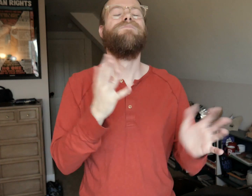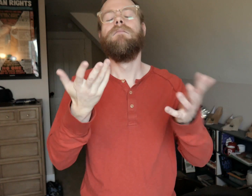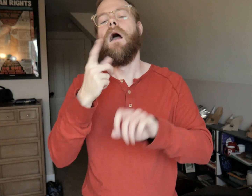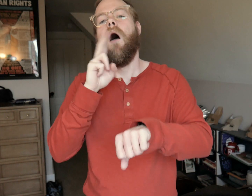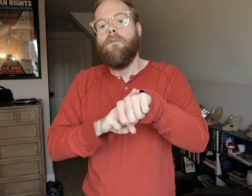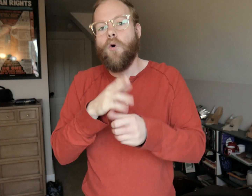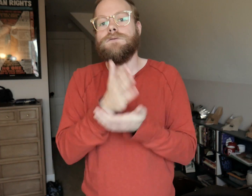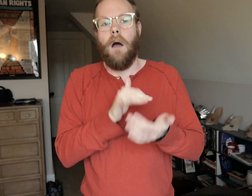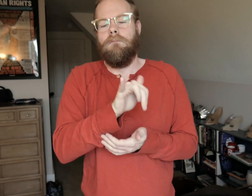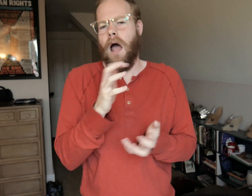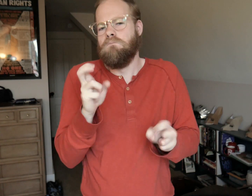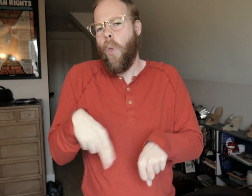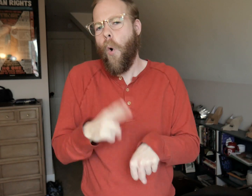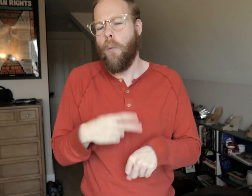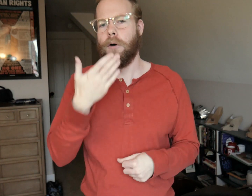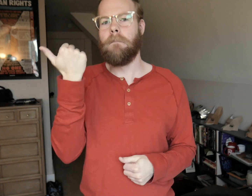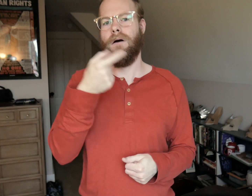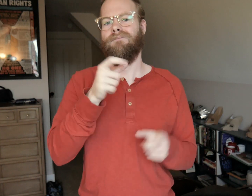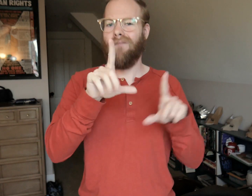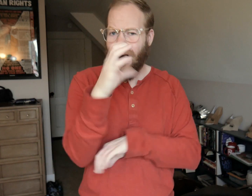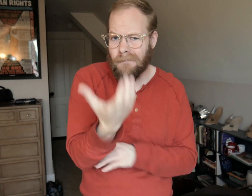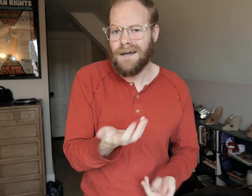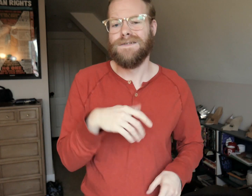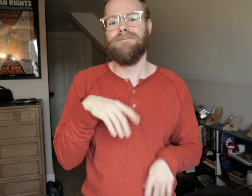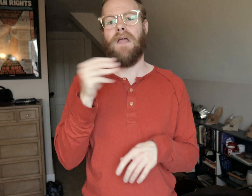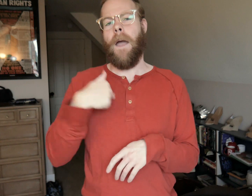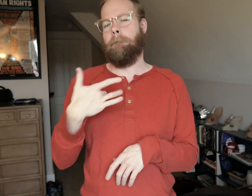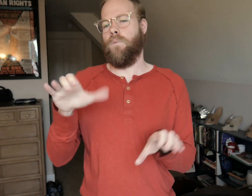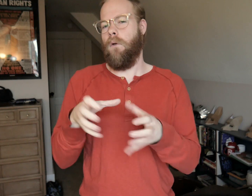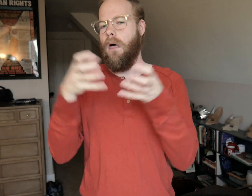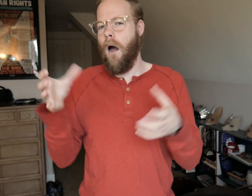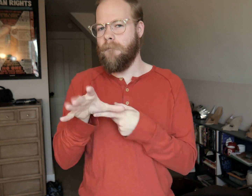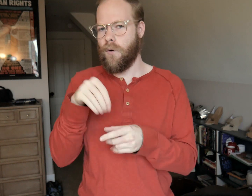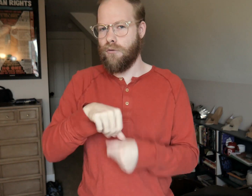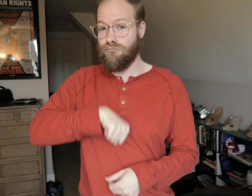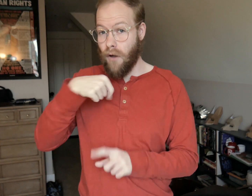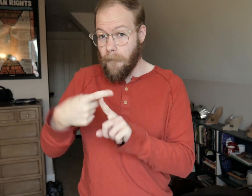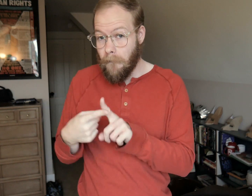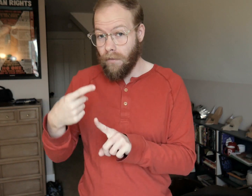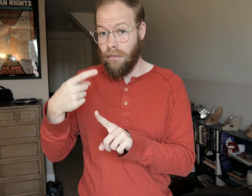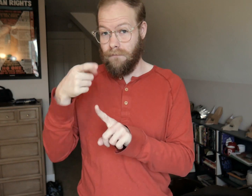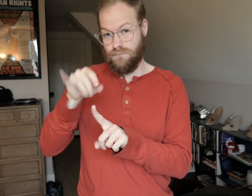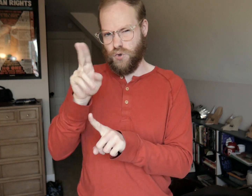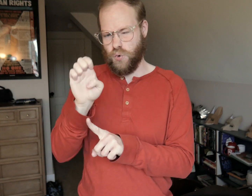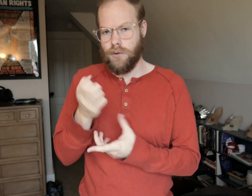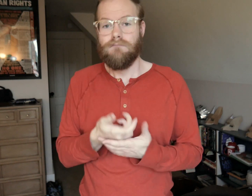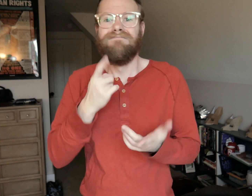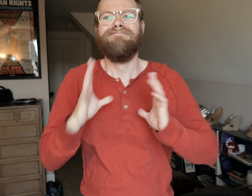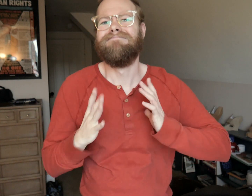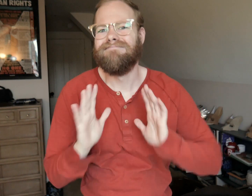Of course, some of that is normal because of Vlogmas and I typically do a bunch of videos in June for Pride month, which is fine!